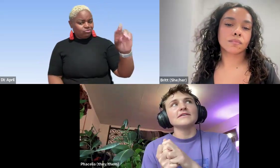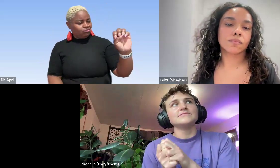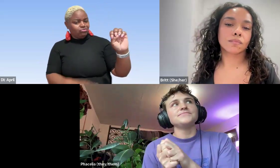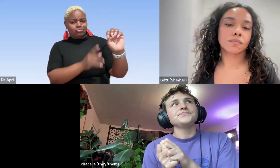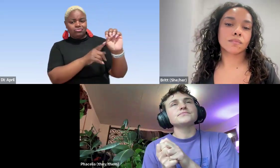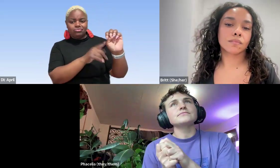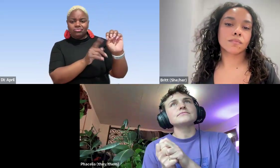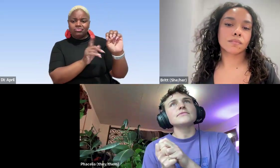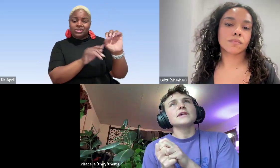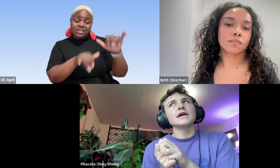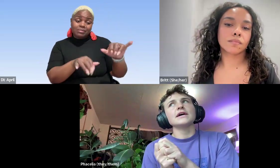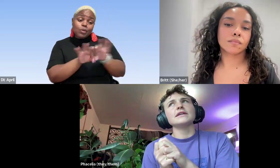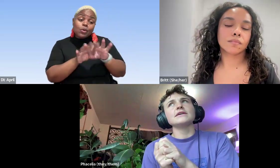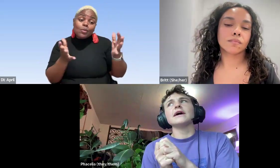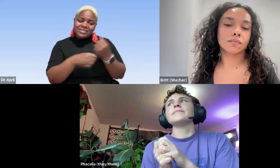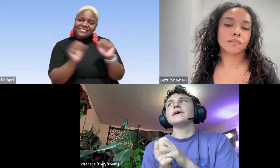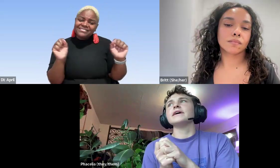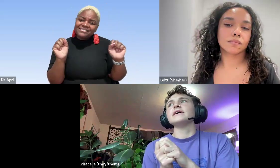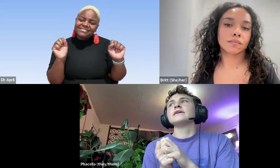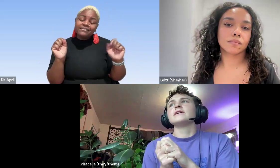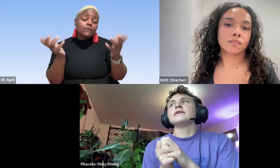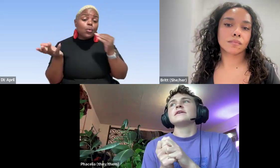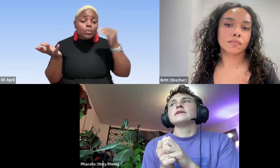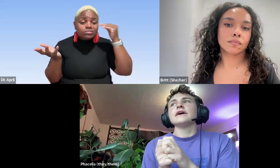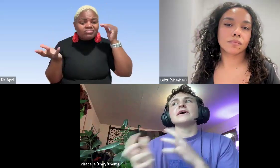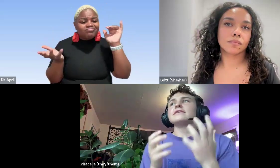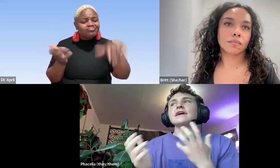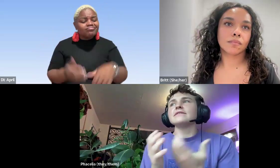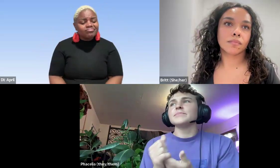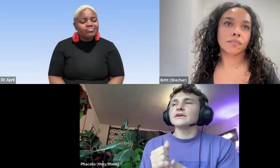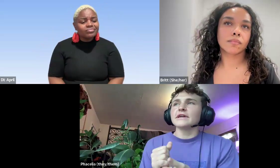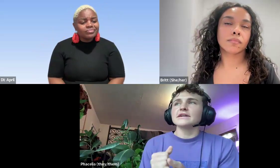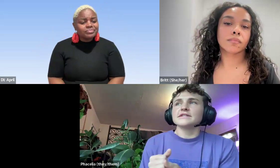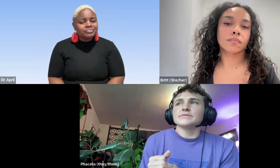Um, and yeah, my, yeah, that, that, being on that care team